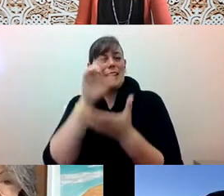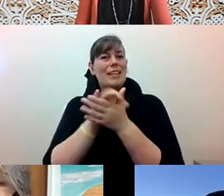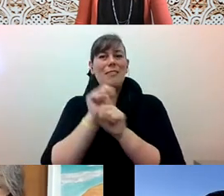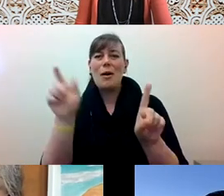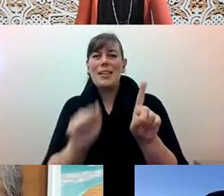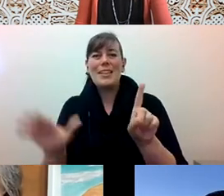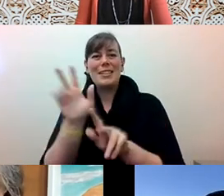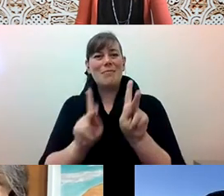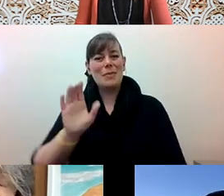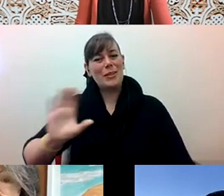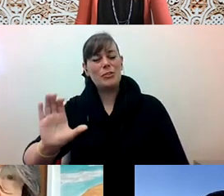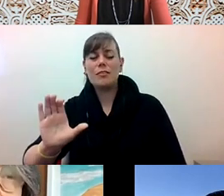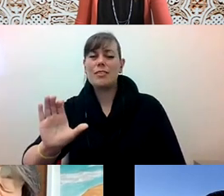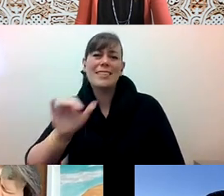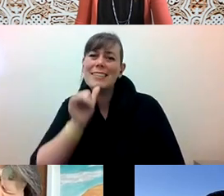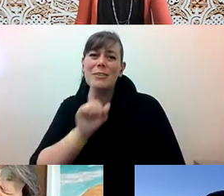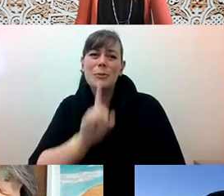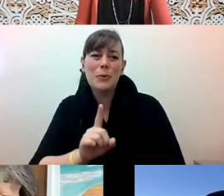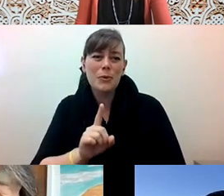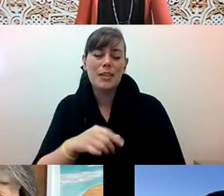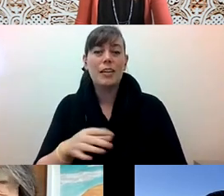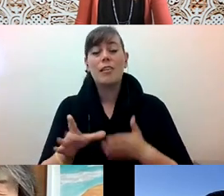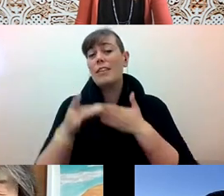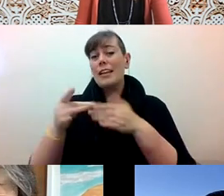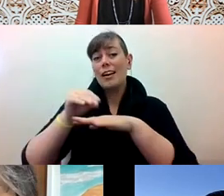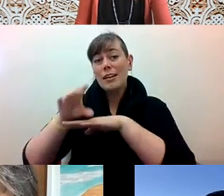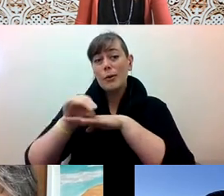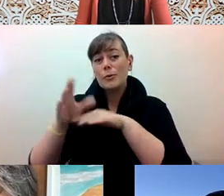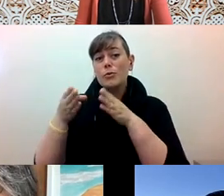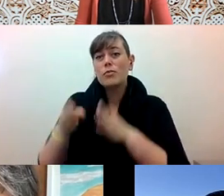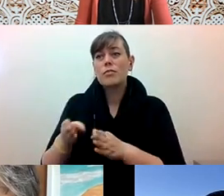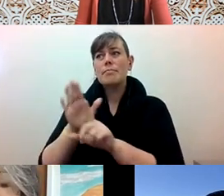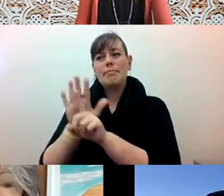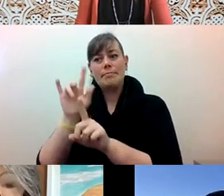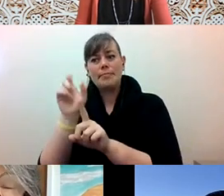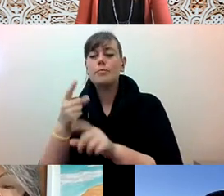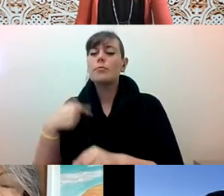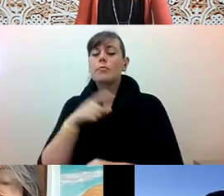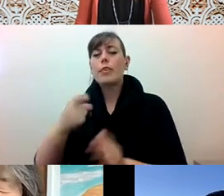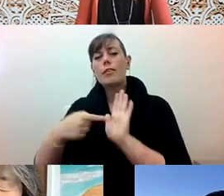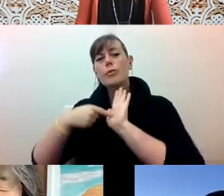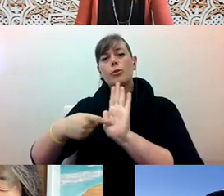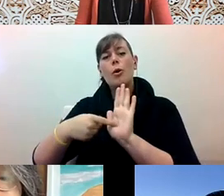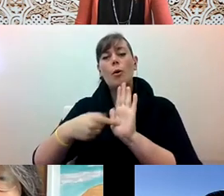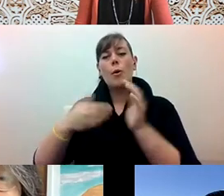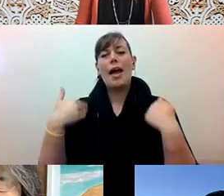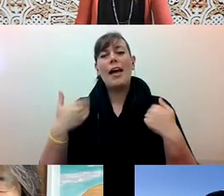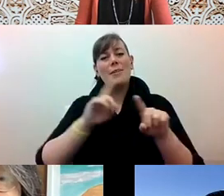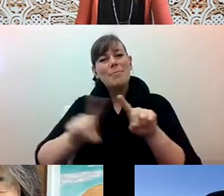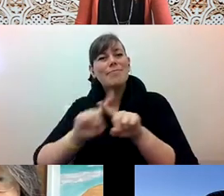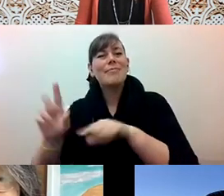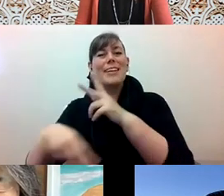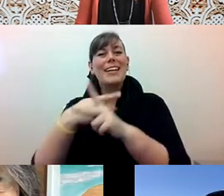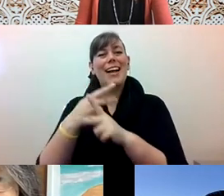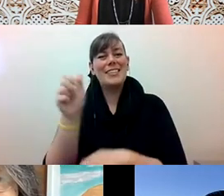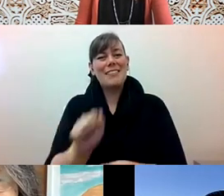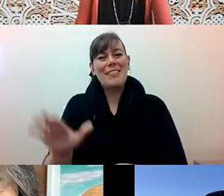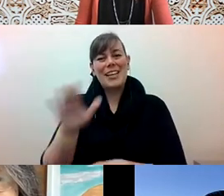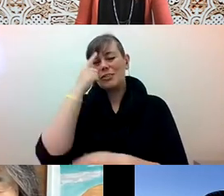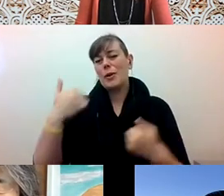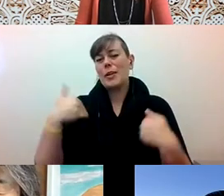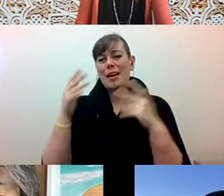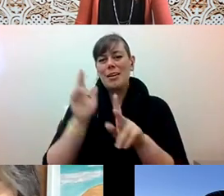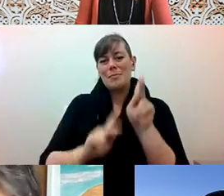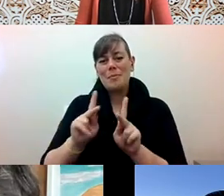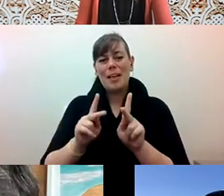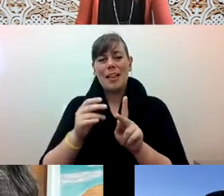Alex Tom he/him: right? And for the... for the guidance counselor it's like we need to... we need to... we need to show that there are other kinds of Asians for young people, even if there's just one Pam Tau-Lee